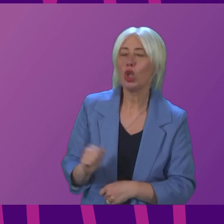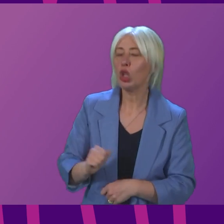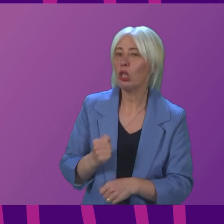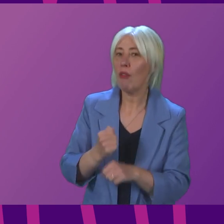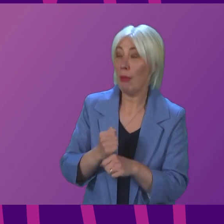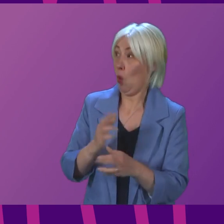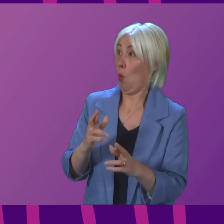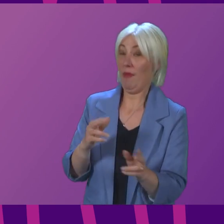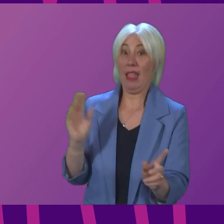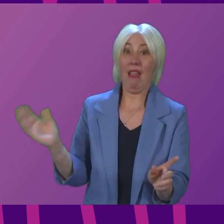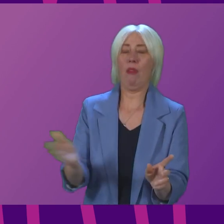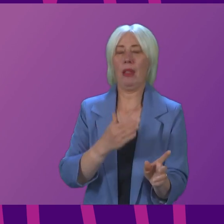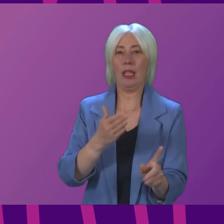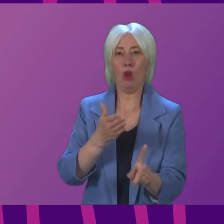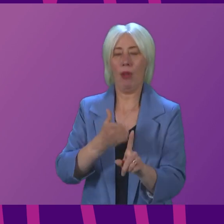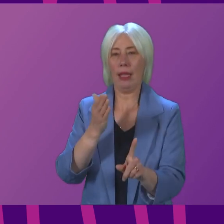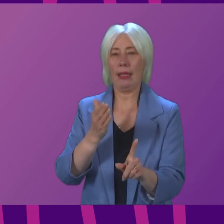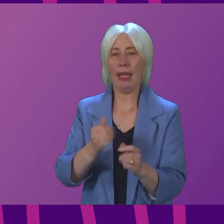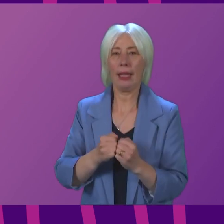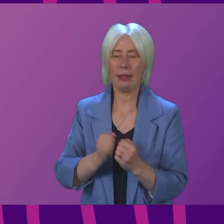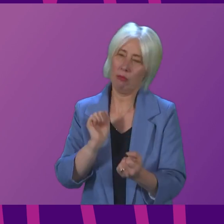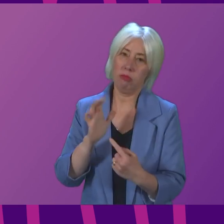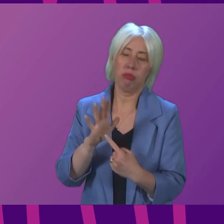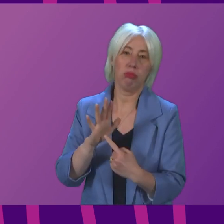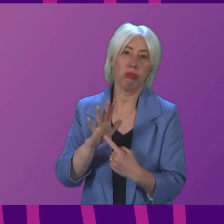I hope that everyone recognises, as the Scottish Government does, that it is important and